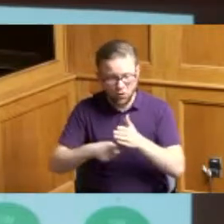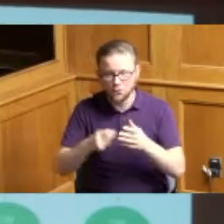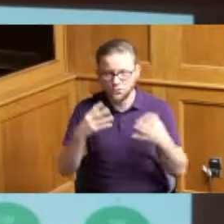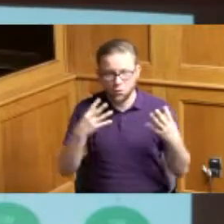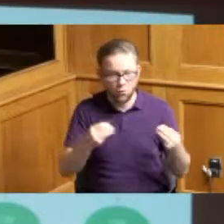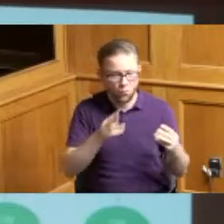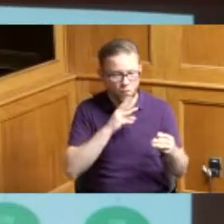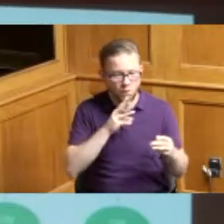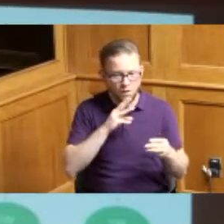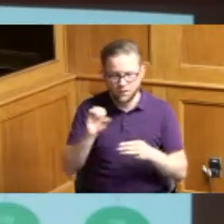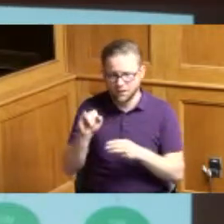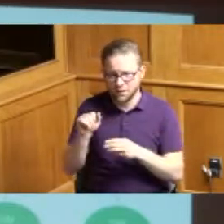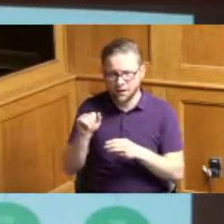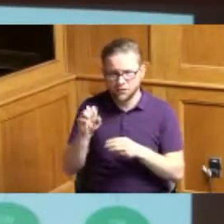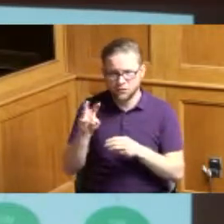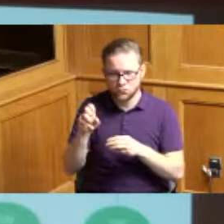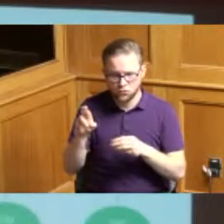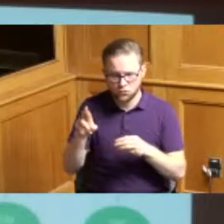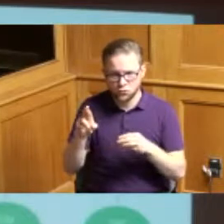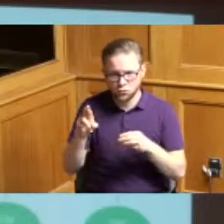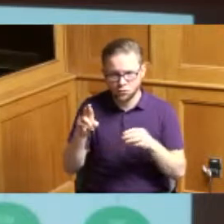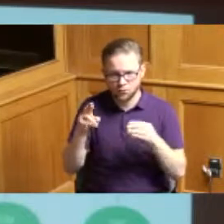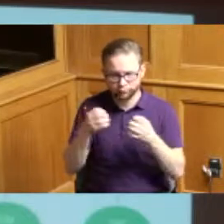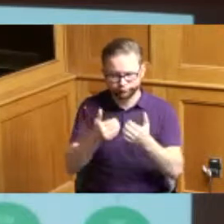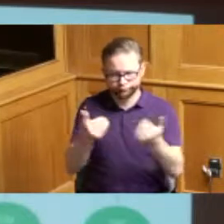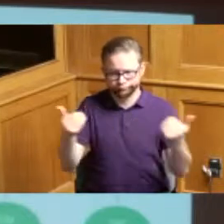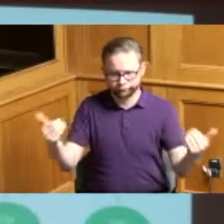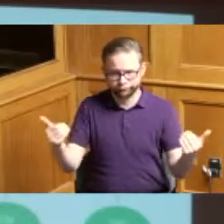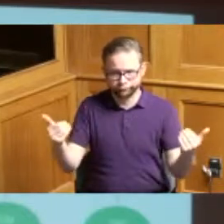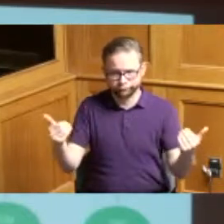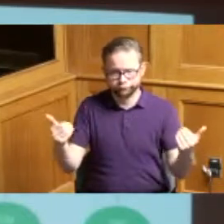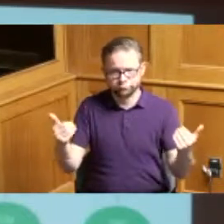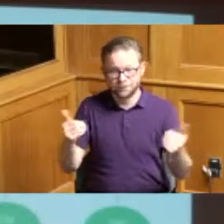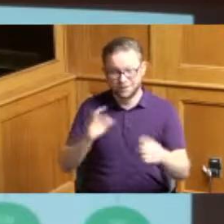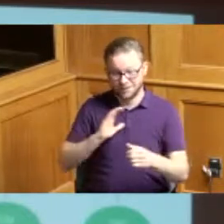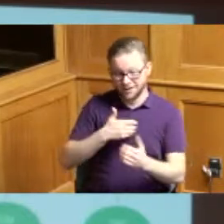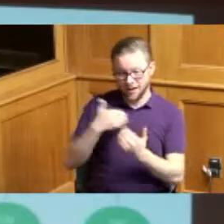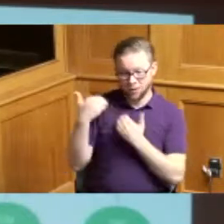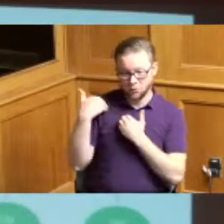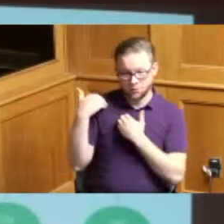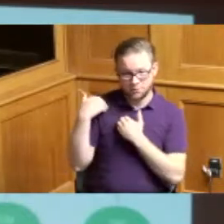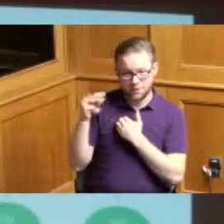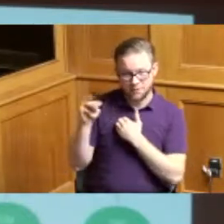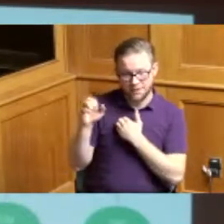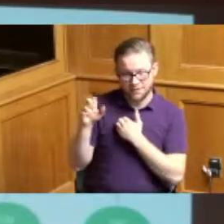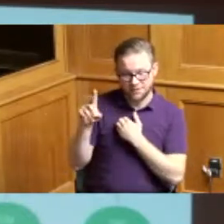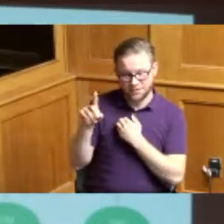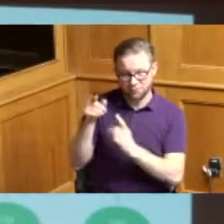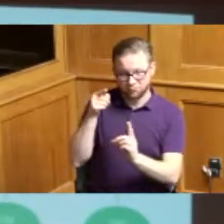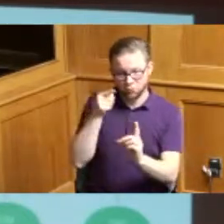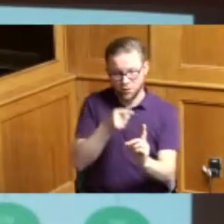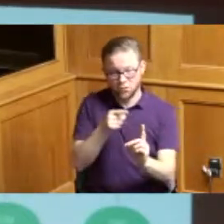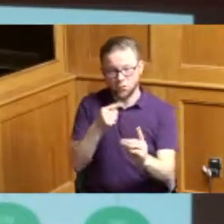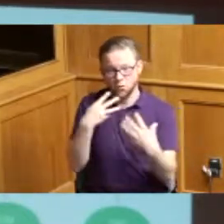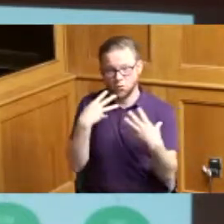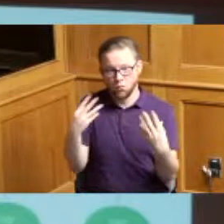and and address those obligations that MSD has that are wet weather related but they are not